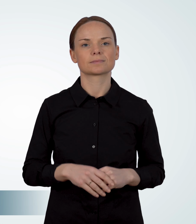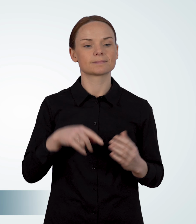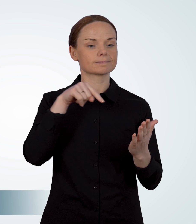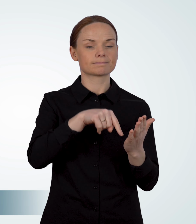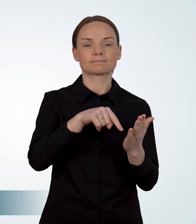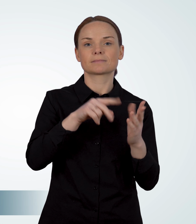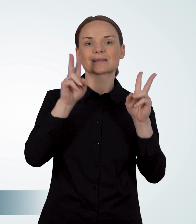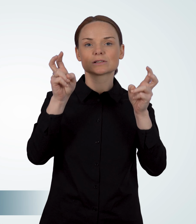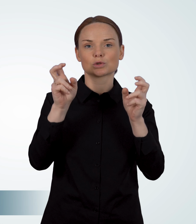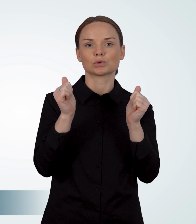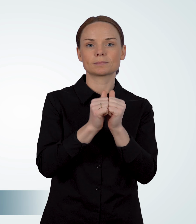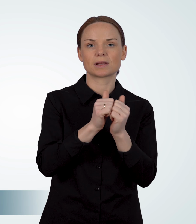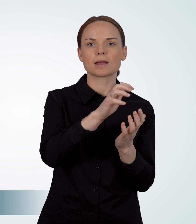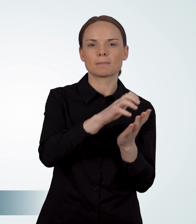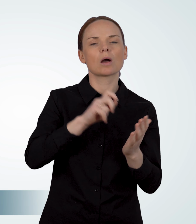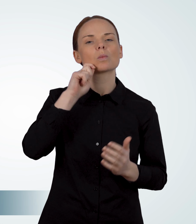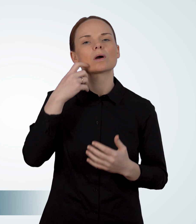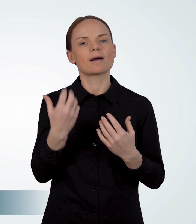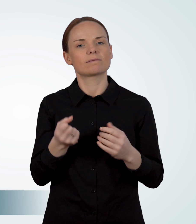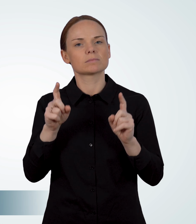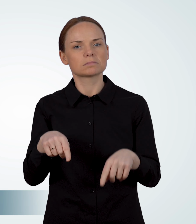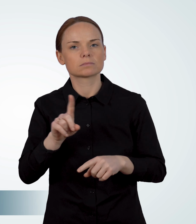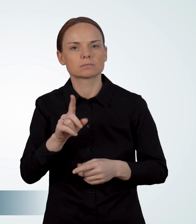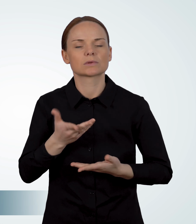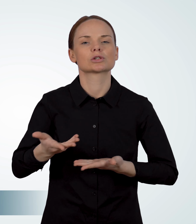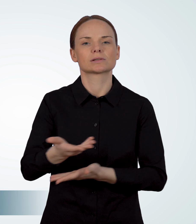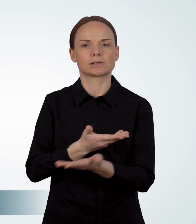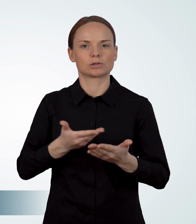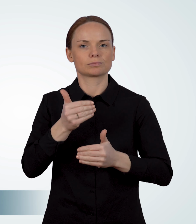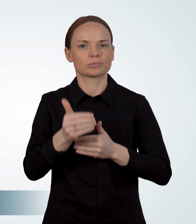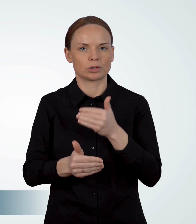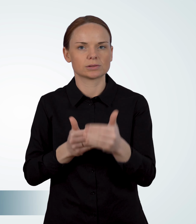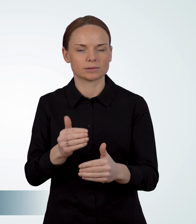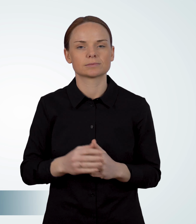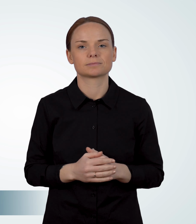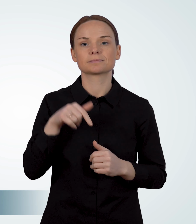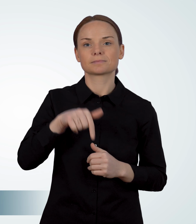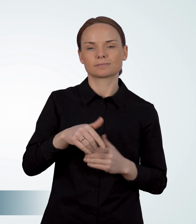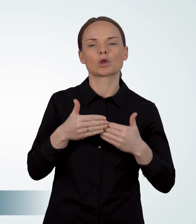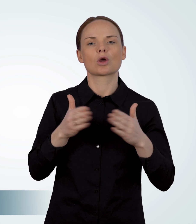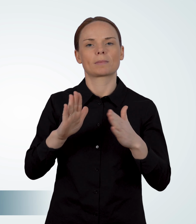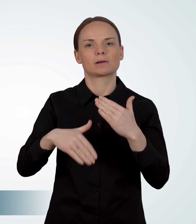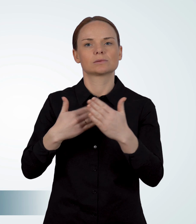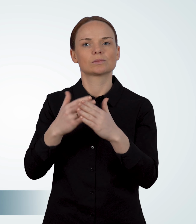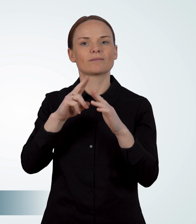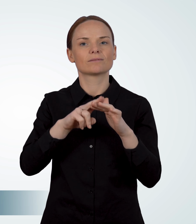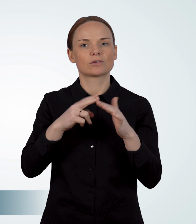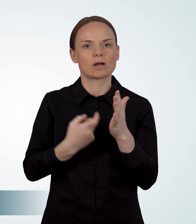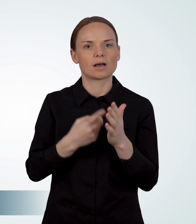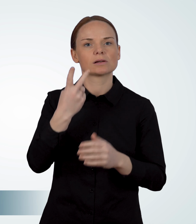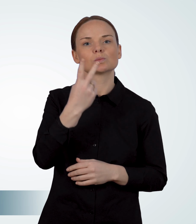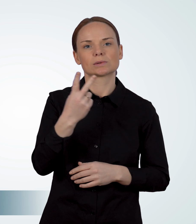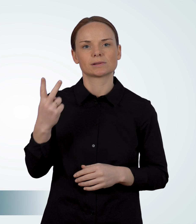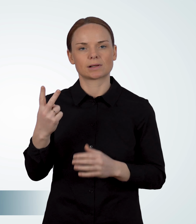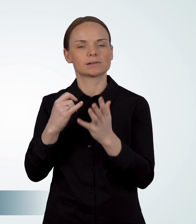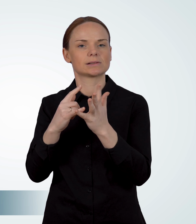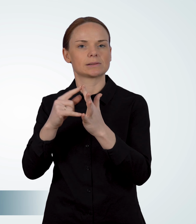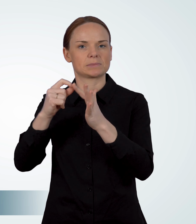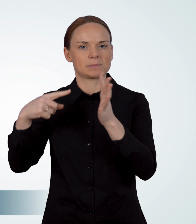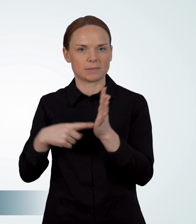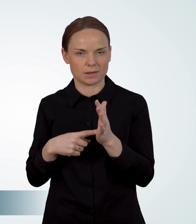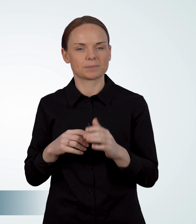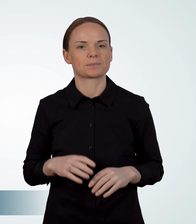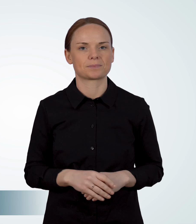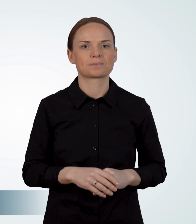The consultation process for the Issues Paper is open until Friday 22 September 2023.